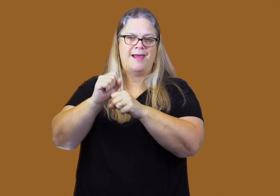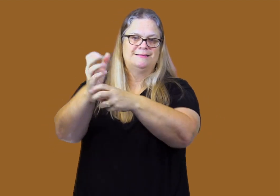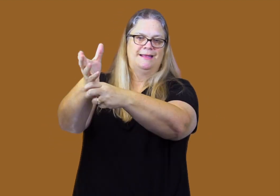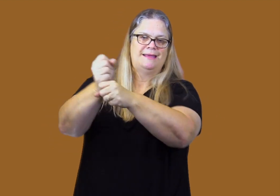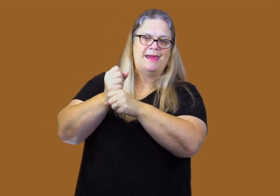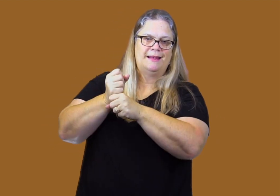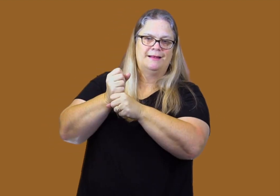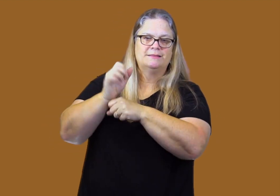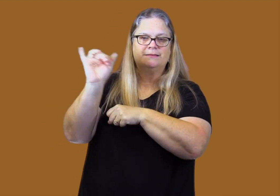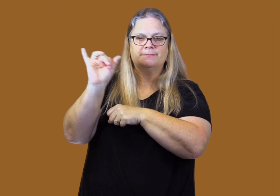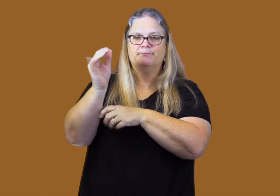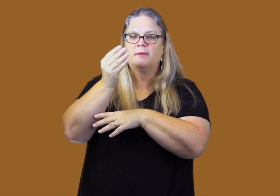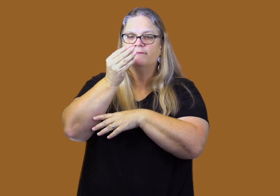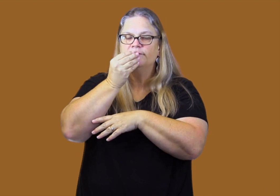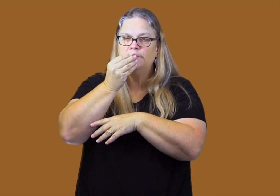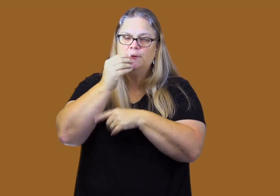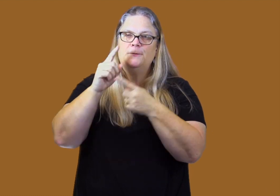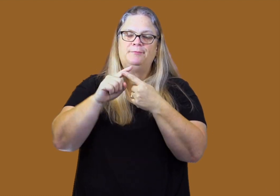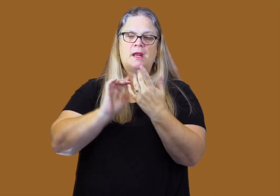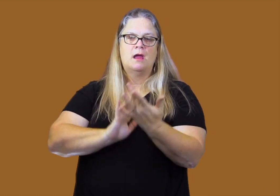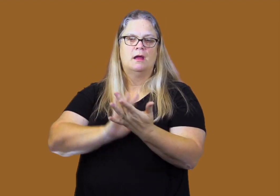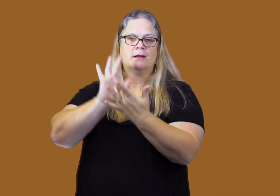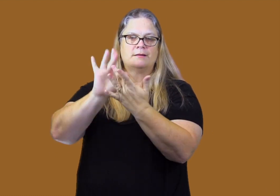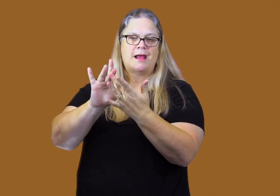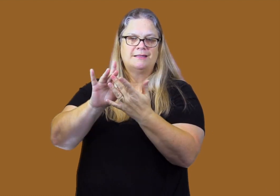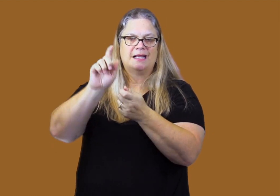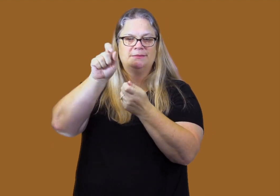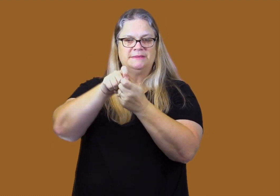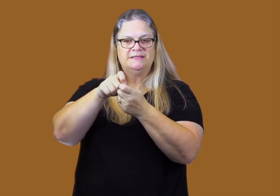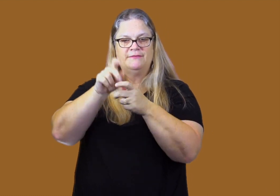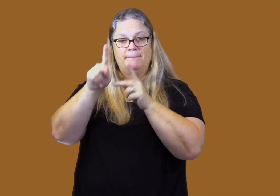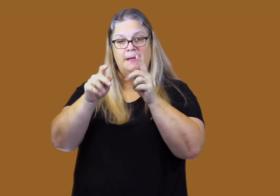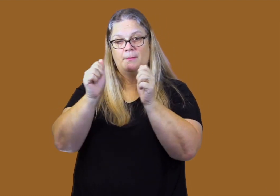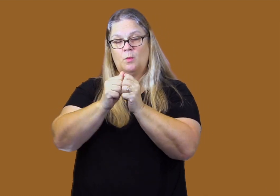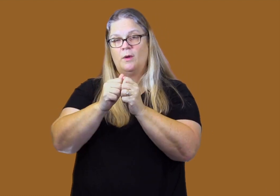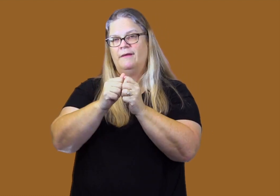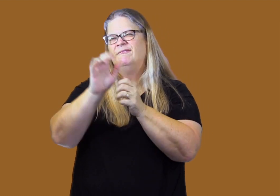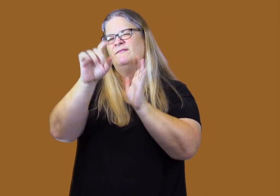In getting things such as food, reaching out to specific individuals, for example,